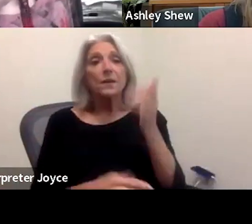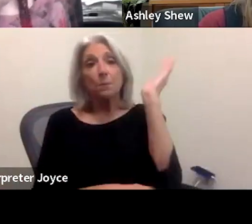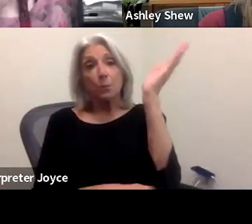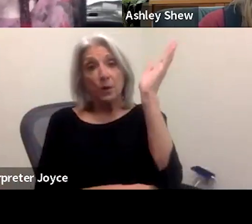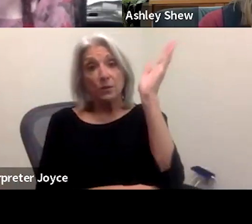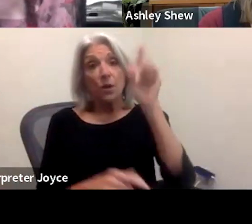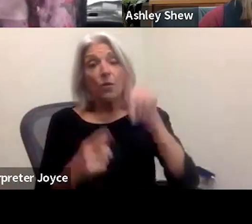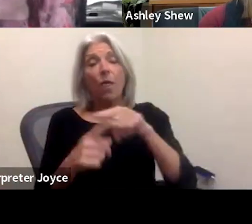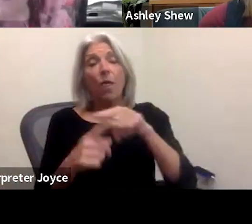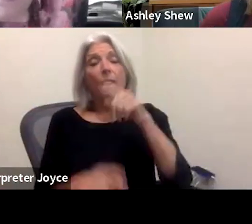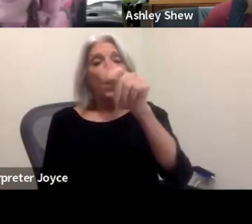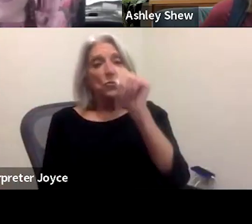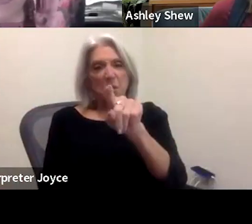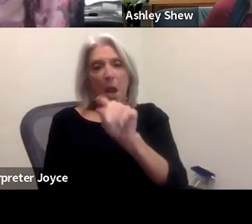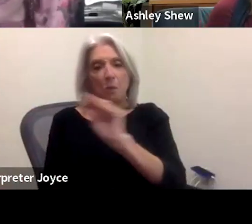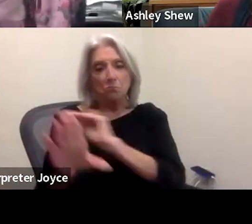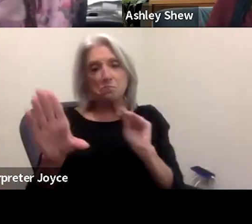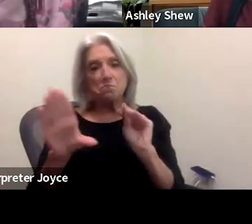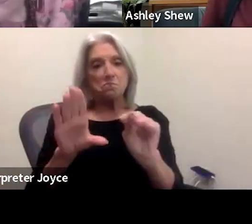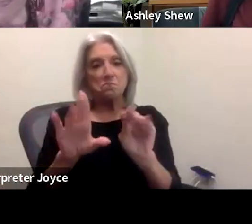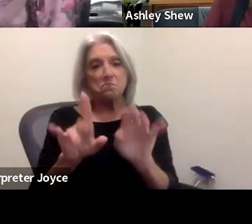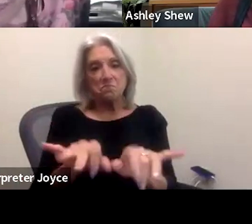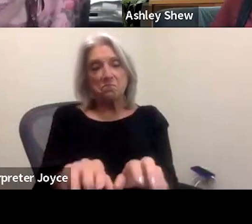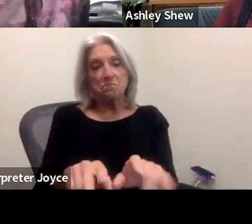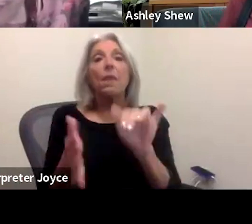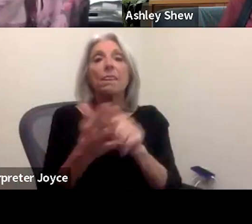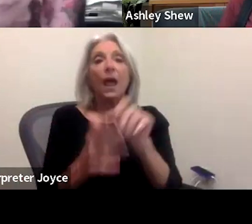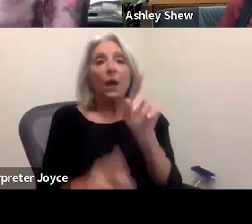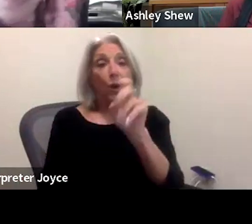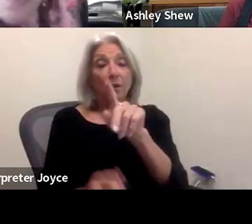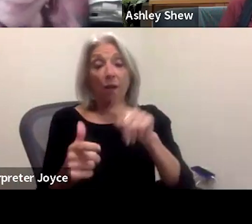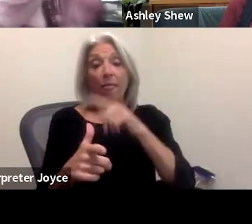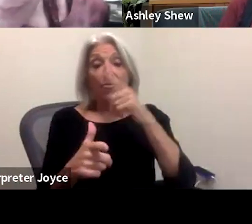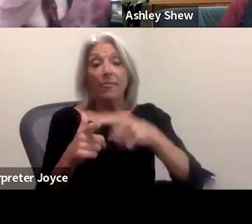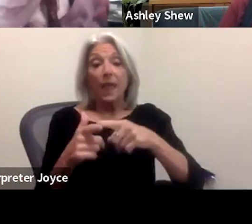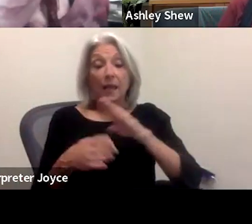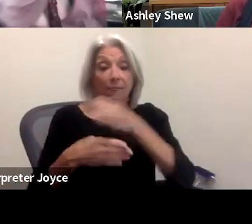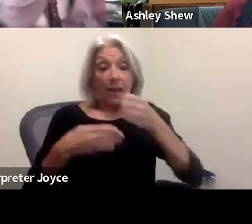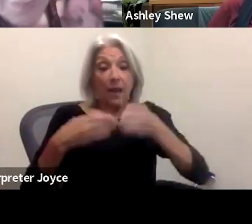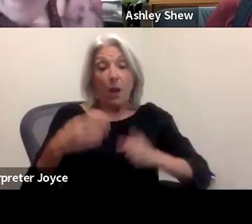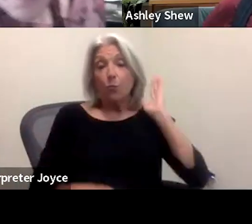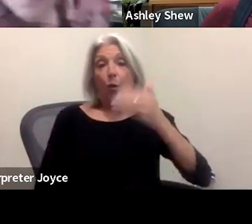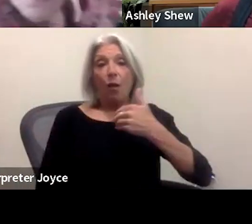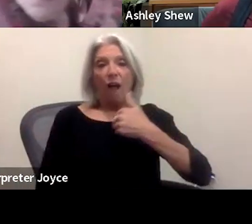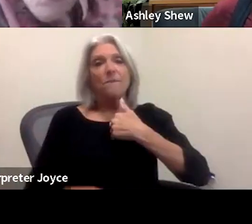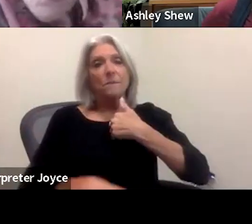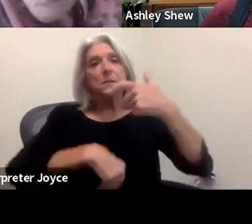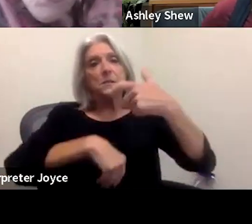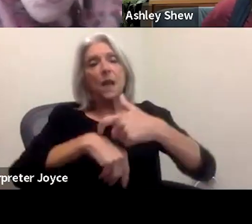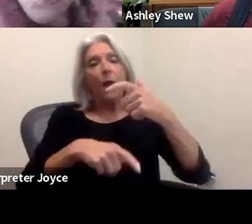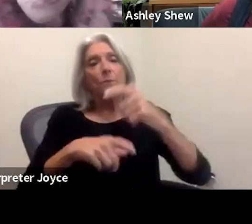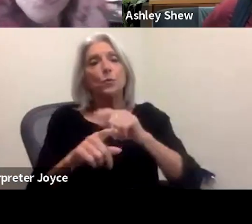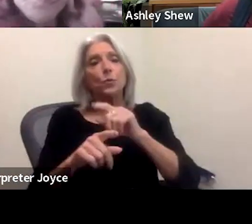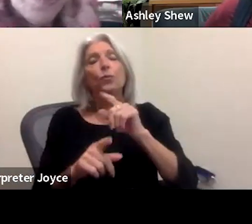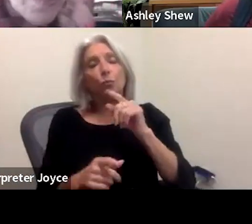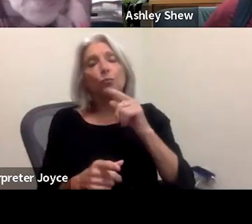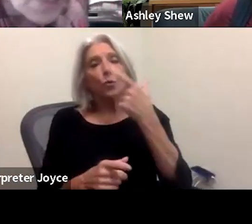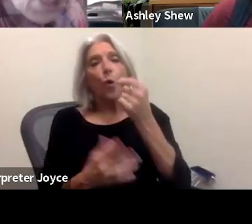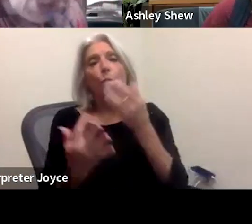can drop them right in there. And then towards the end of the session, we're going to have a Q&A period and we will be going through all of the great questions that